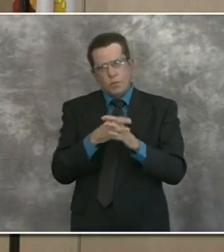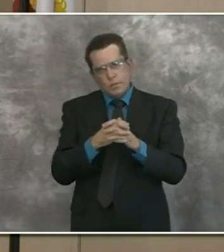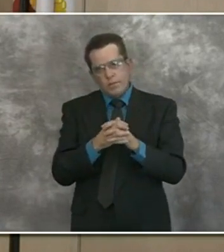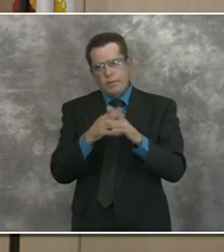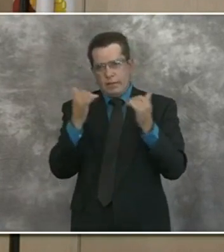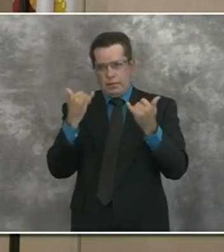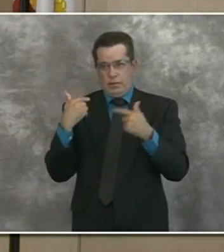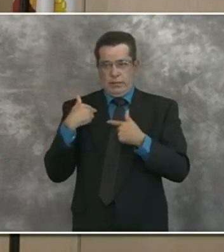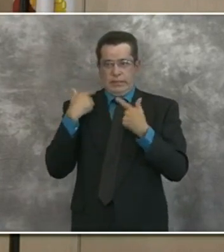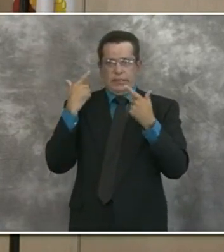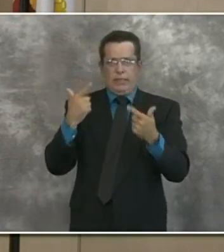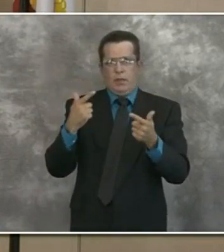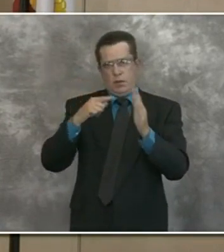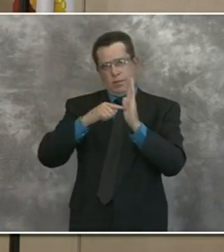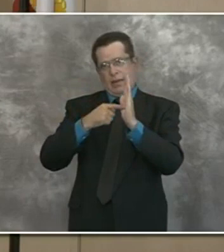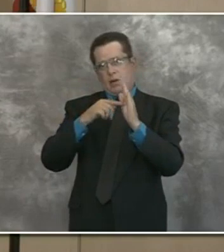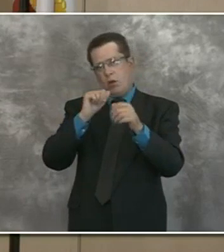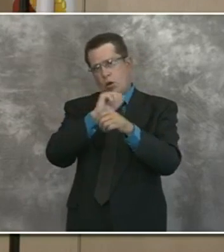CAVEAT AS STATED IN THE